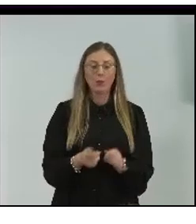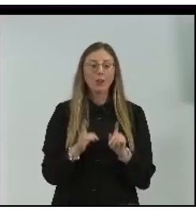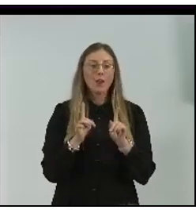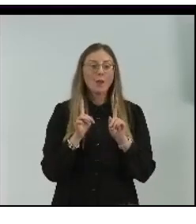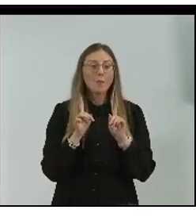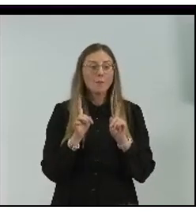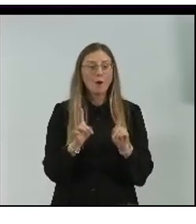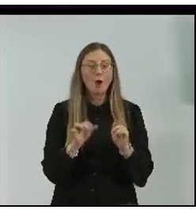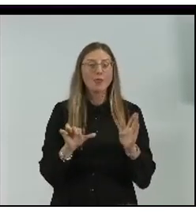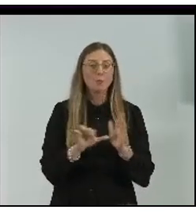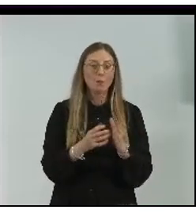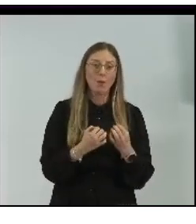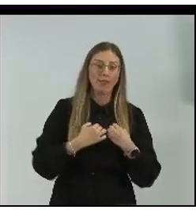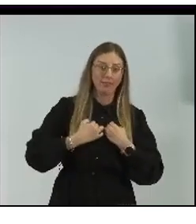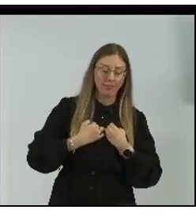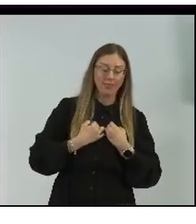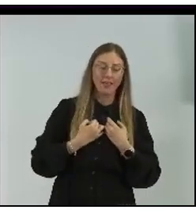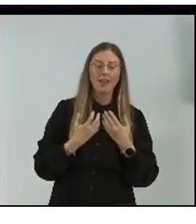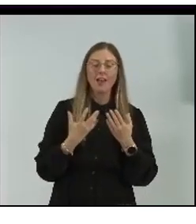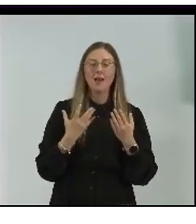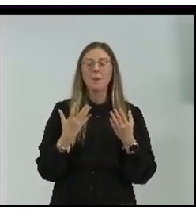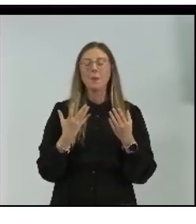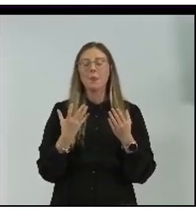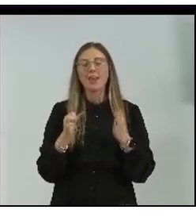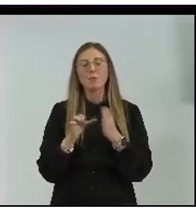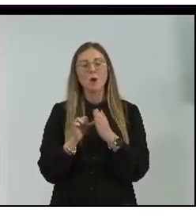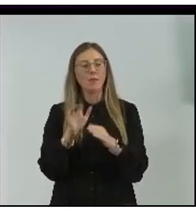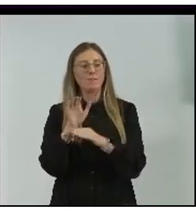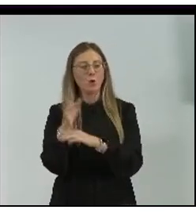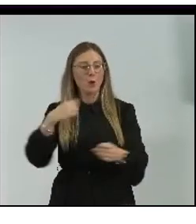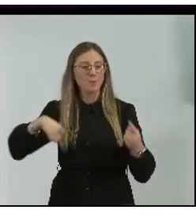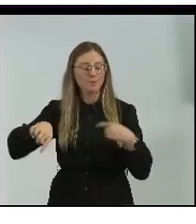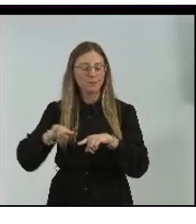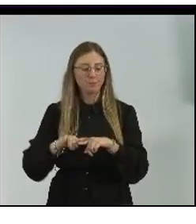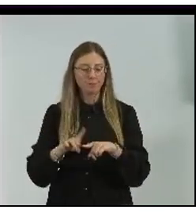both for us but also people outside the accessibility world are OK, what shall I do?